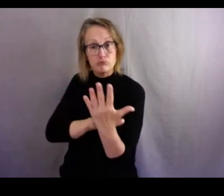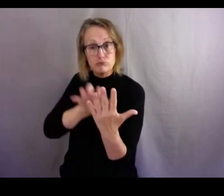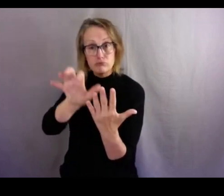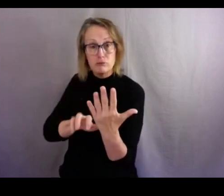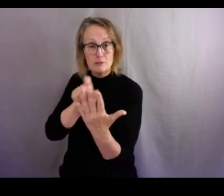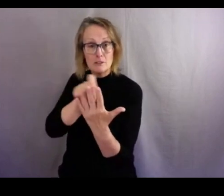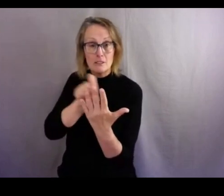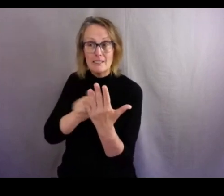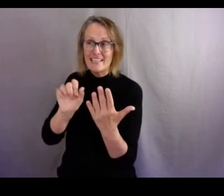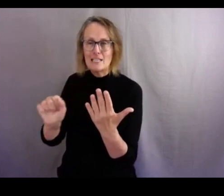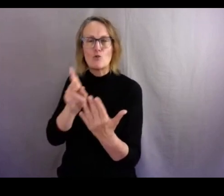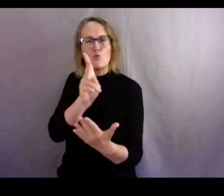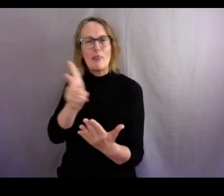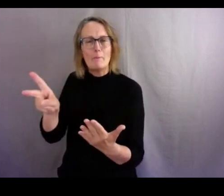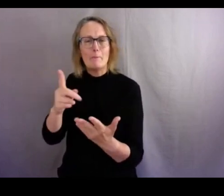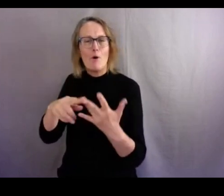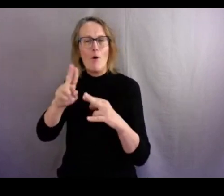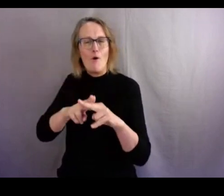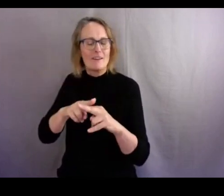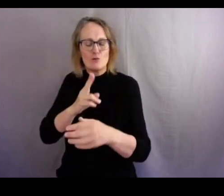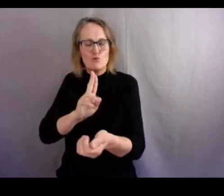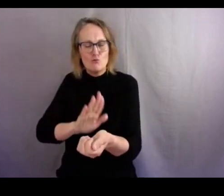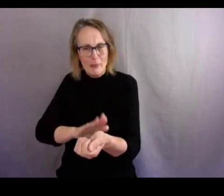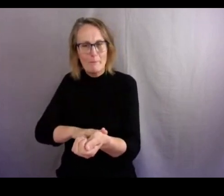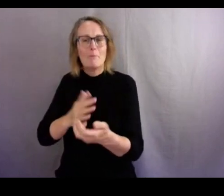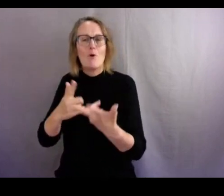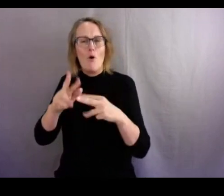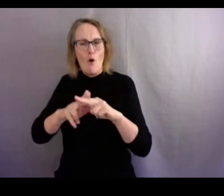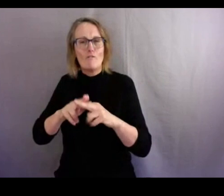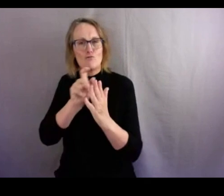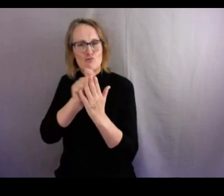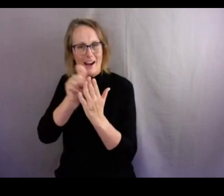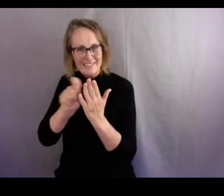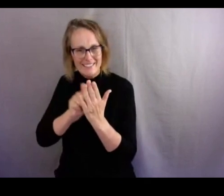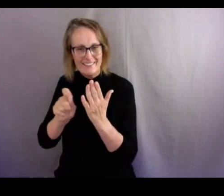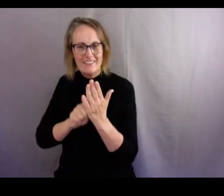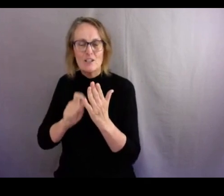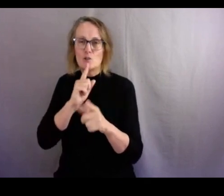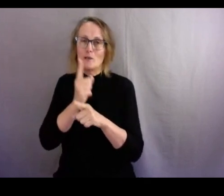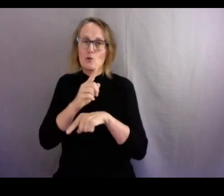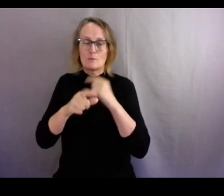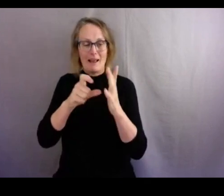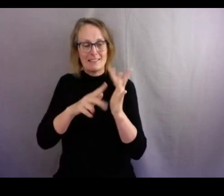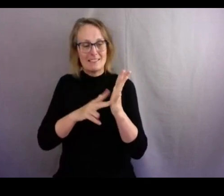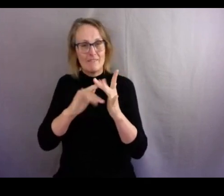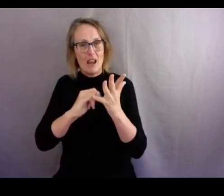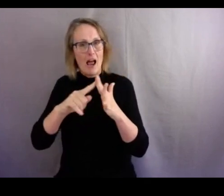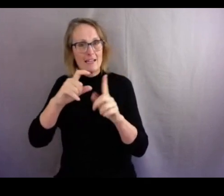"It's not in the least a literary work, but something quite different. Civilised men and barbarian face-to-face."